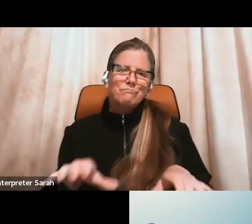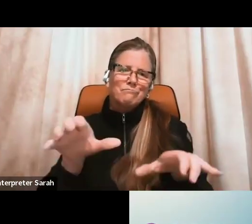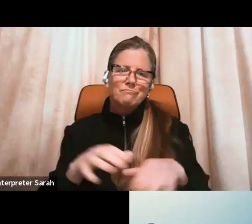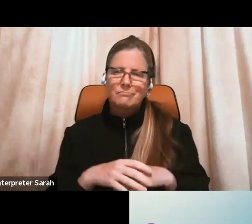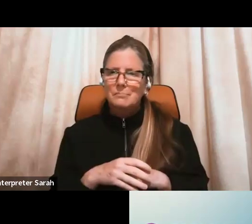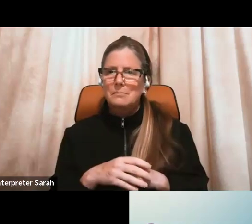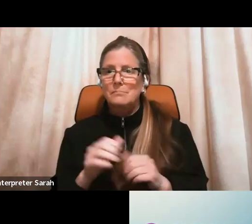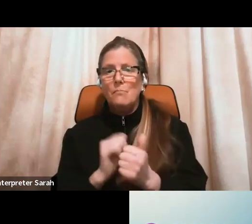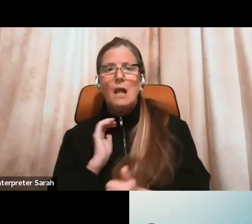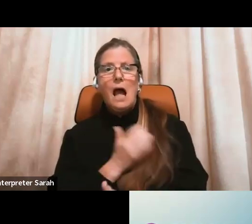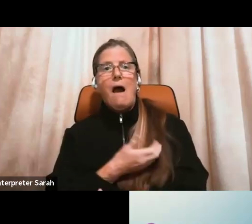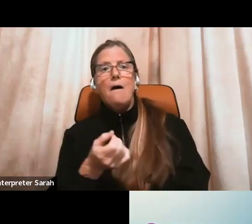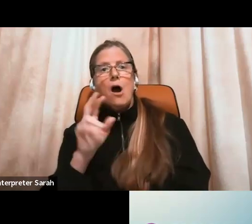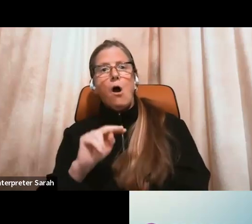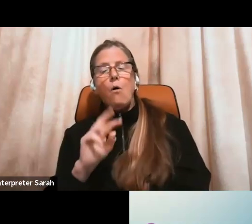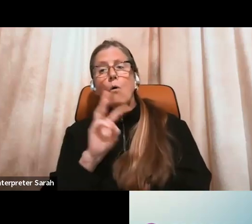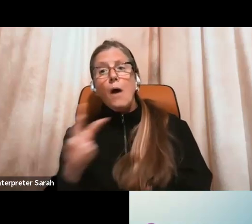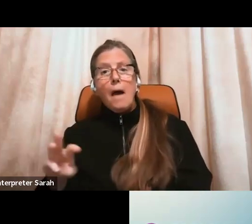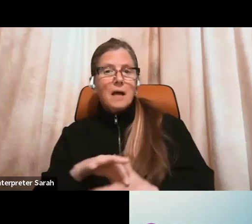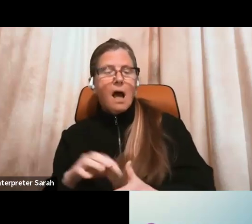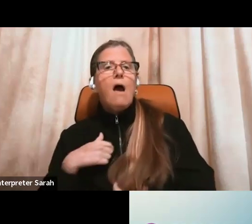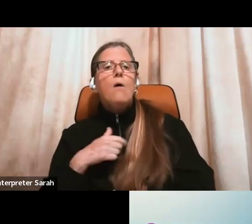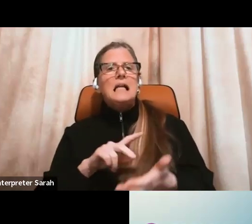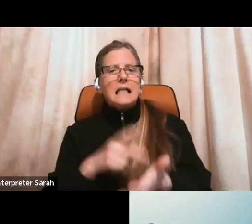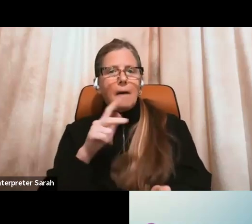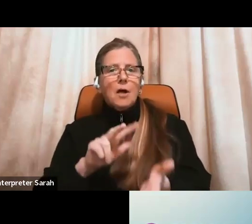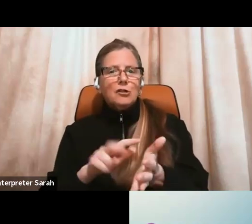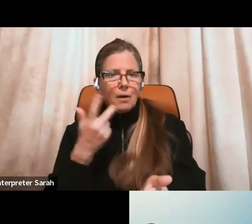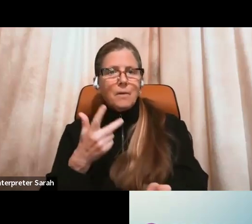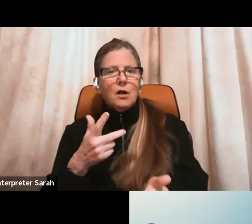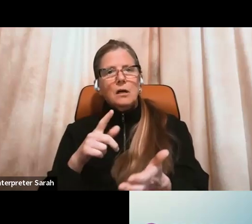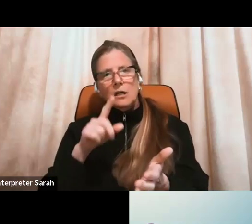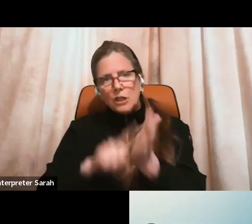own web content, we double and triple check it to make sure that it's fully accessible.